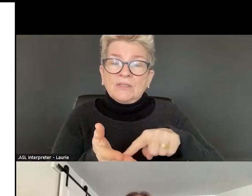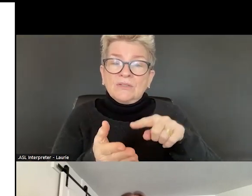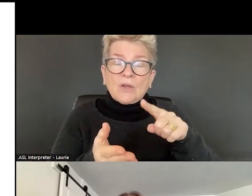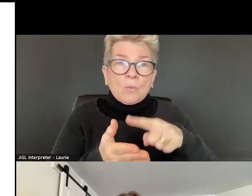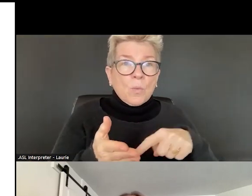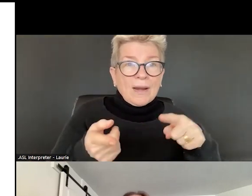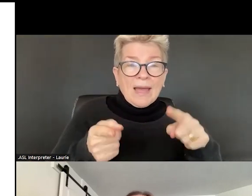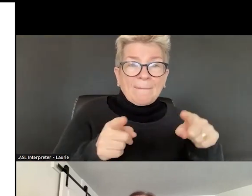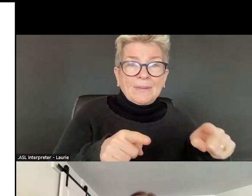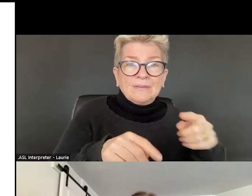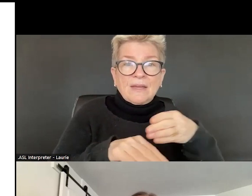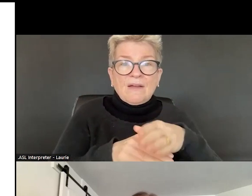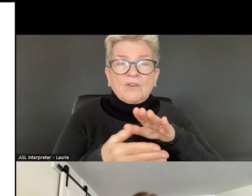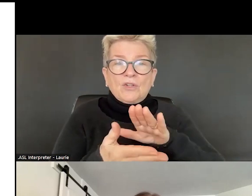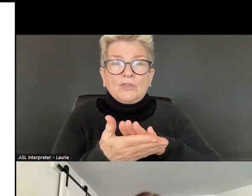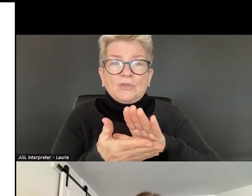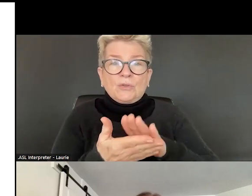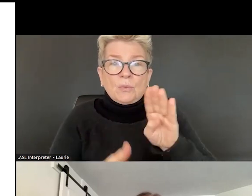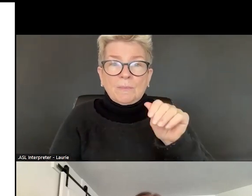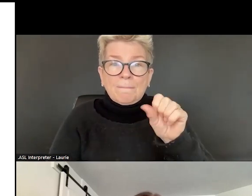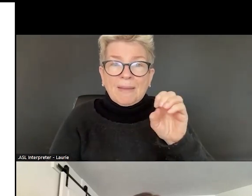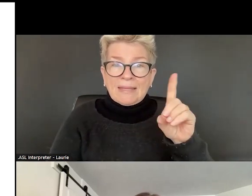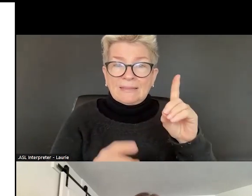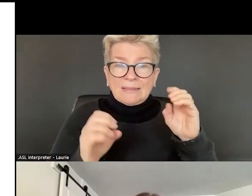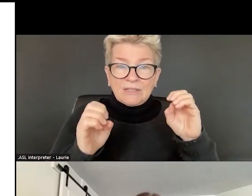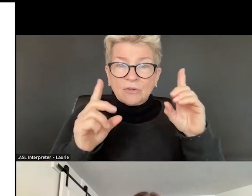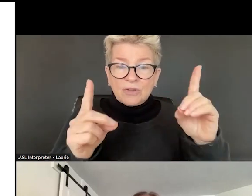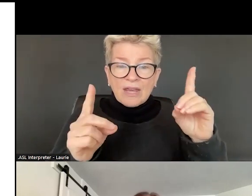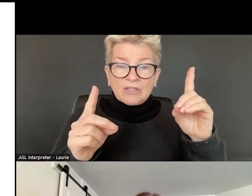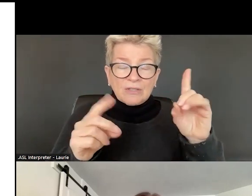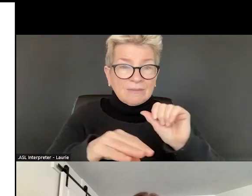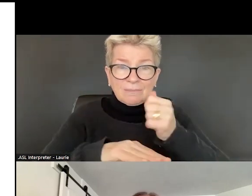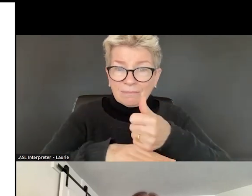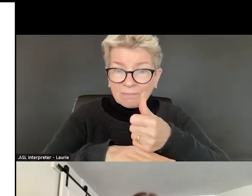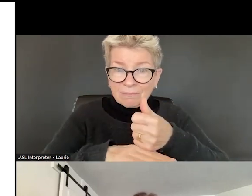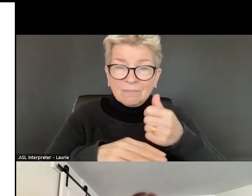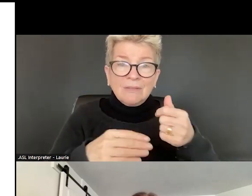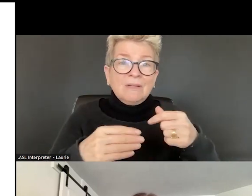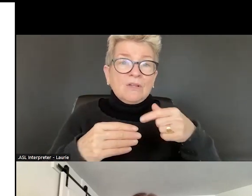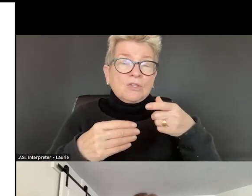after school-based financial education is put into place. So we, after requiring financial